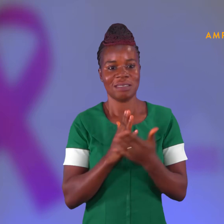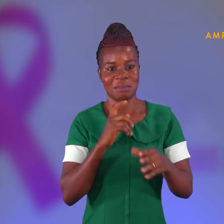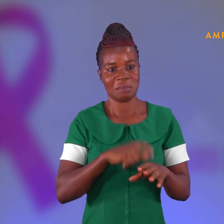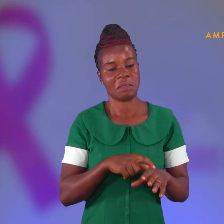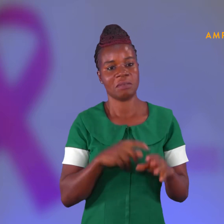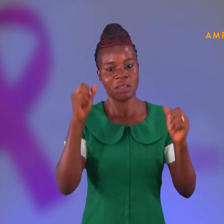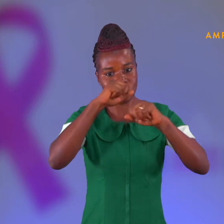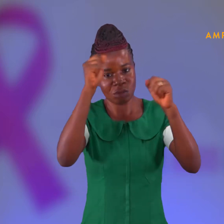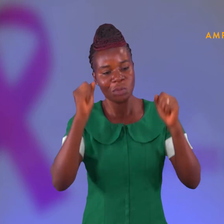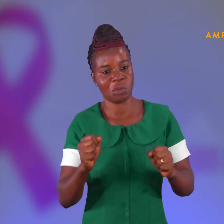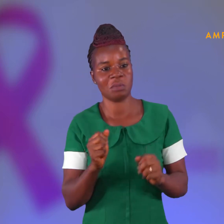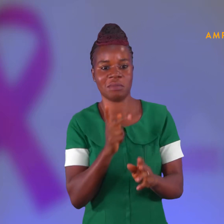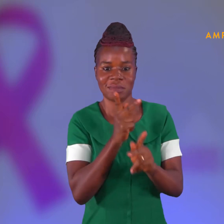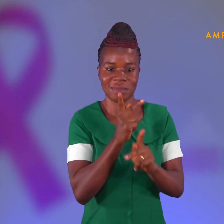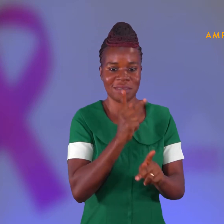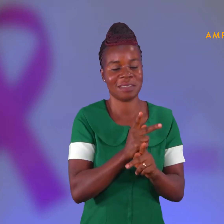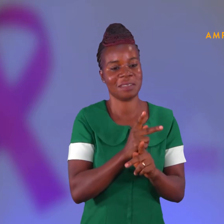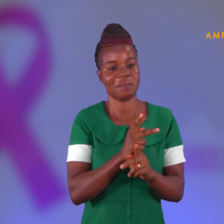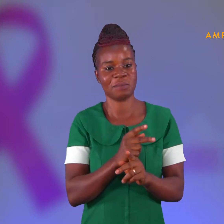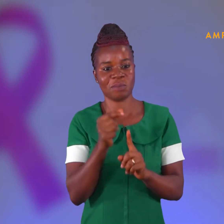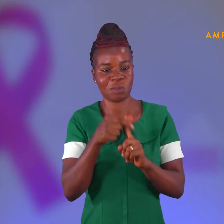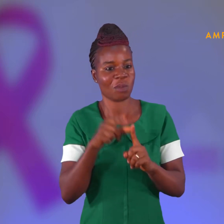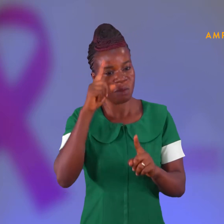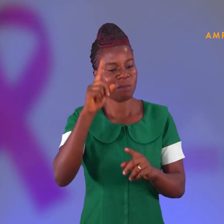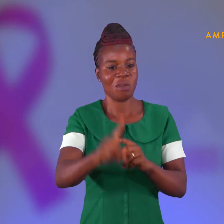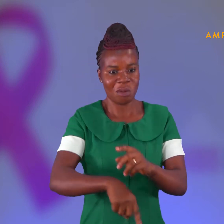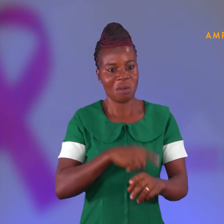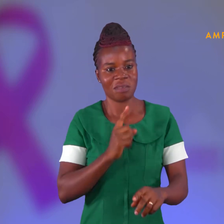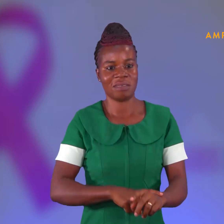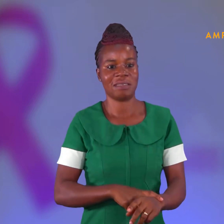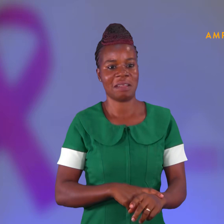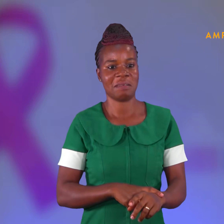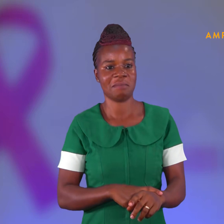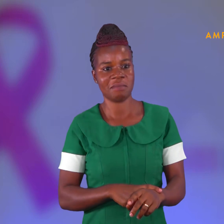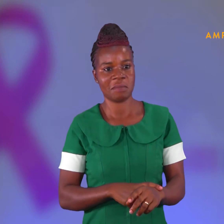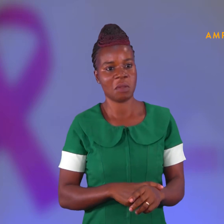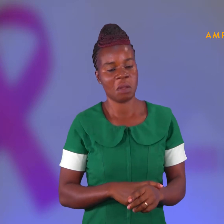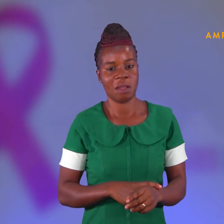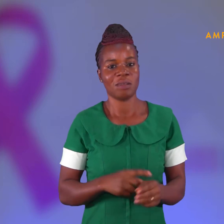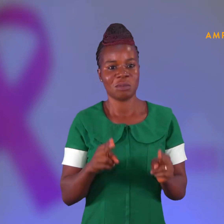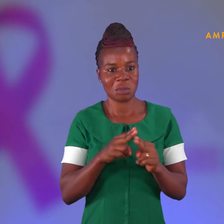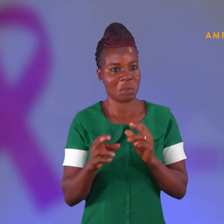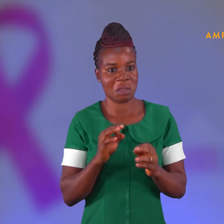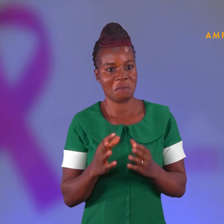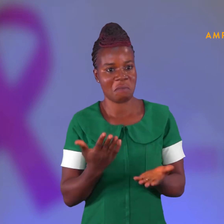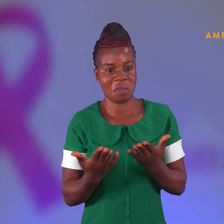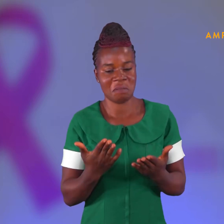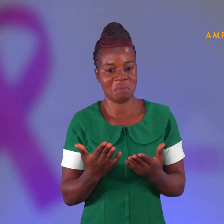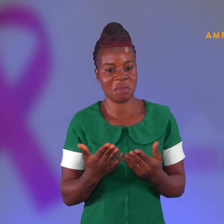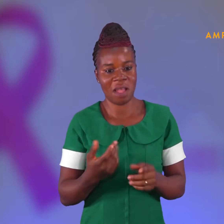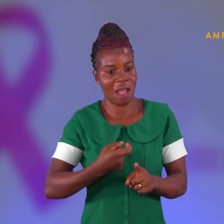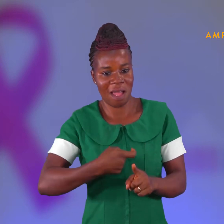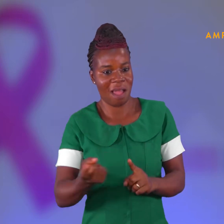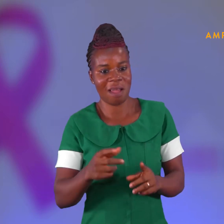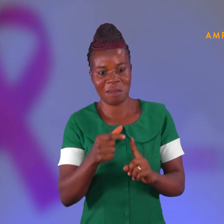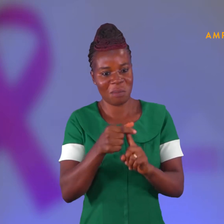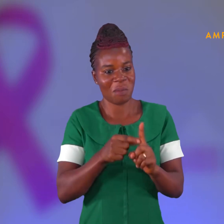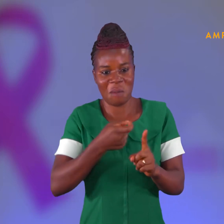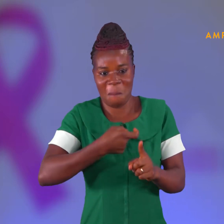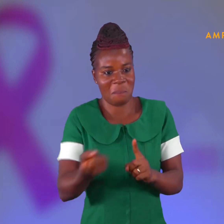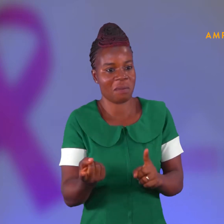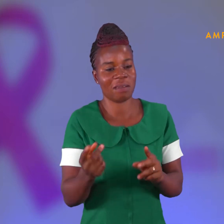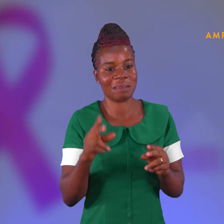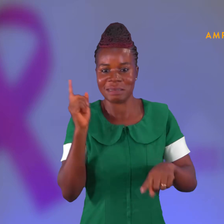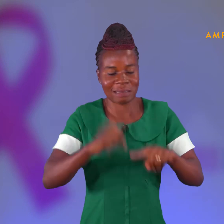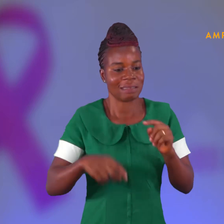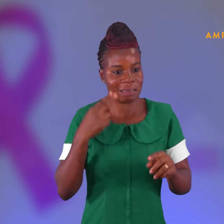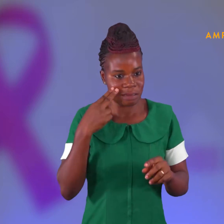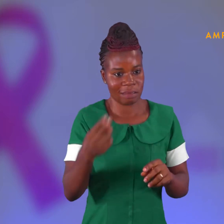Sometimes, the condoms may expire or is kept too long at the pharmacy or not stored very well which cause tears and spoil the condom but you may not identify it.